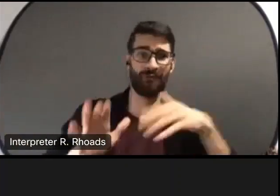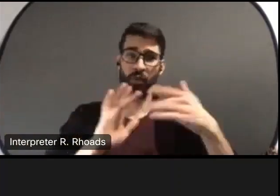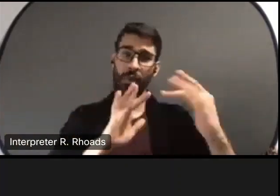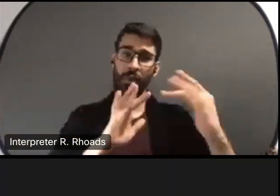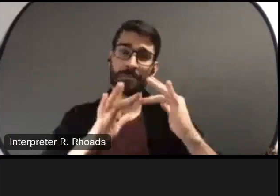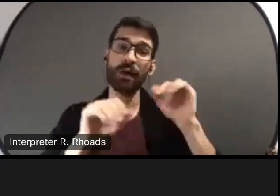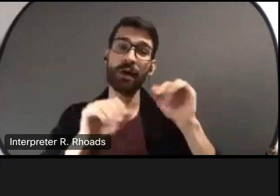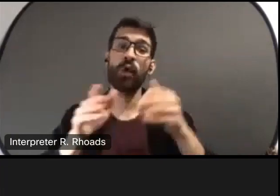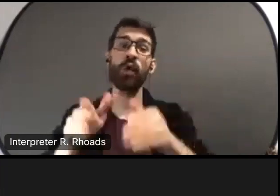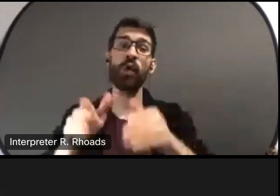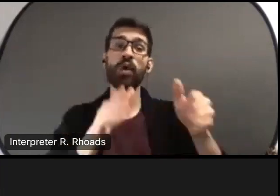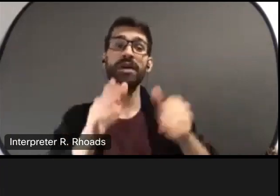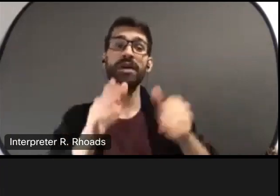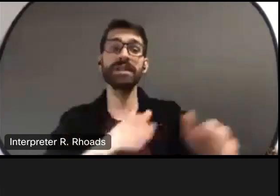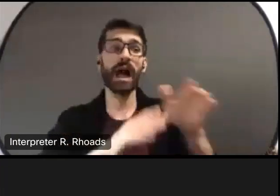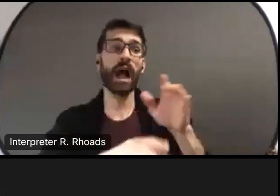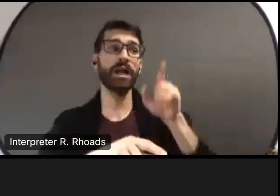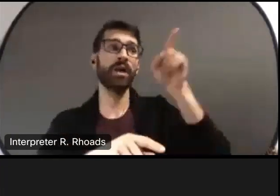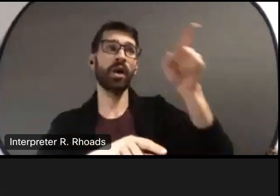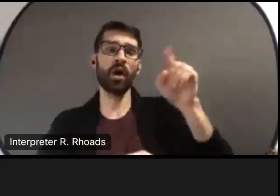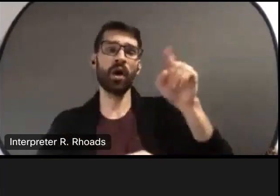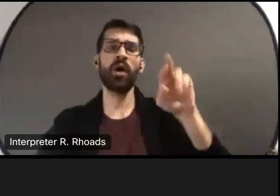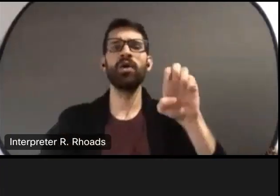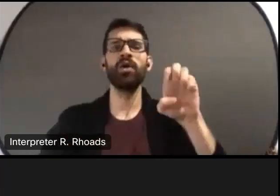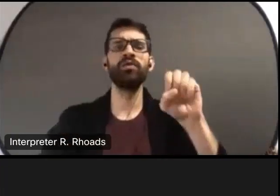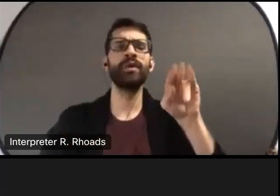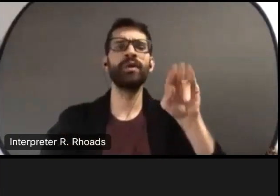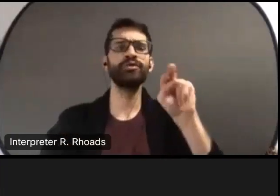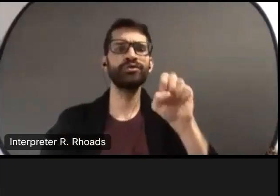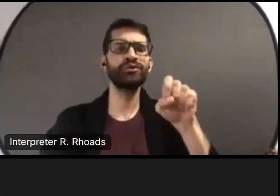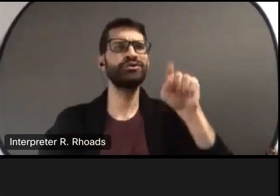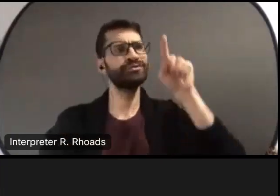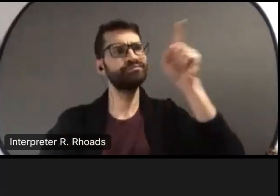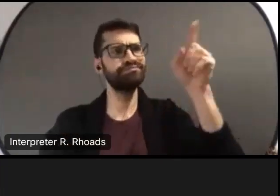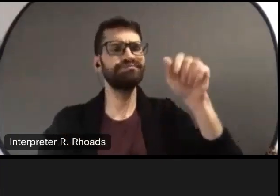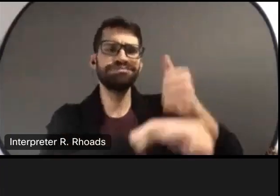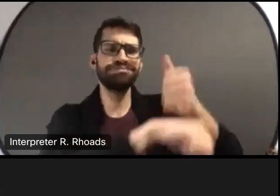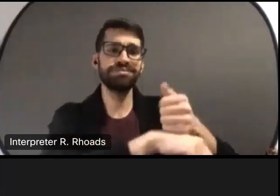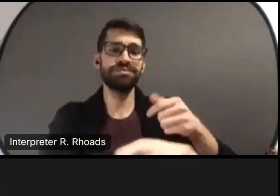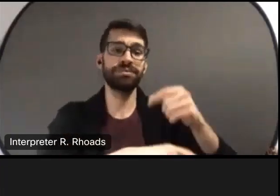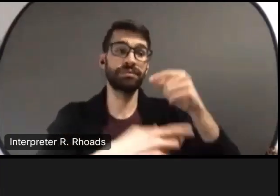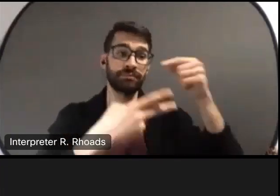resolutions are easy to find. You could post your QFRs there because they're public records and